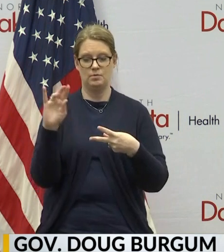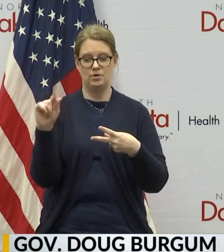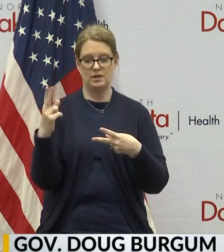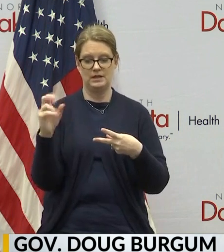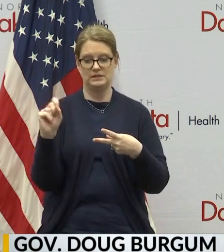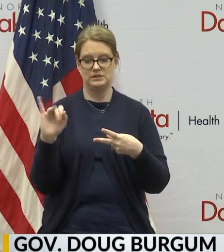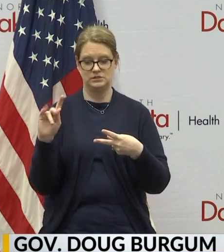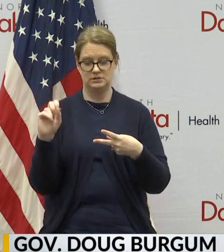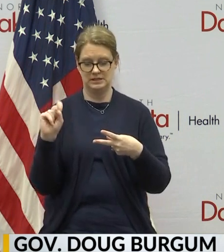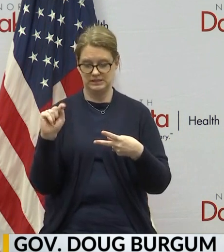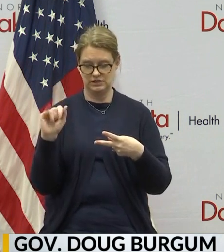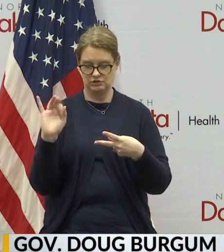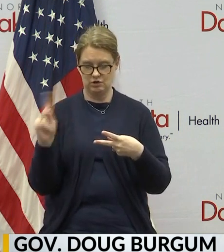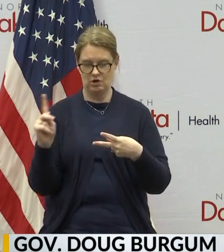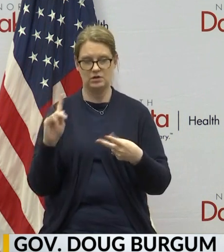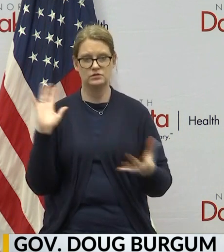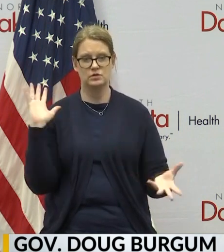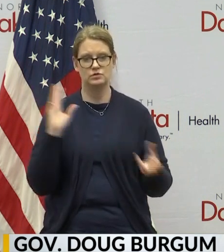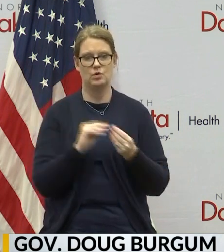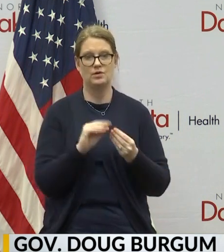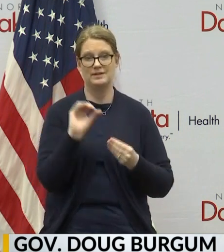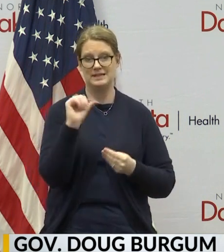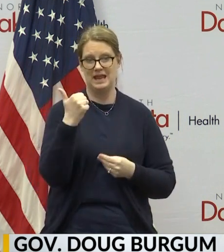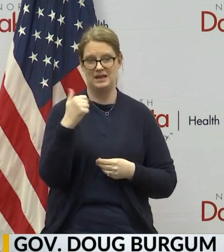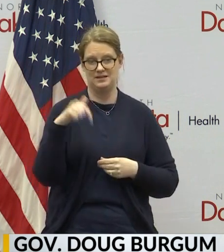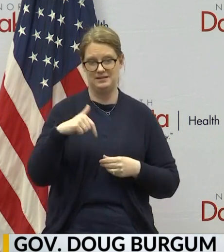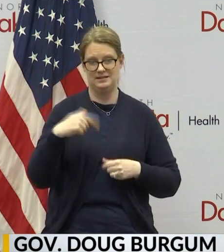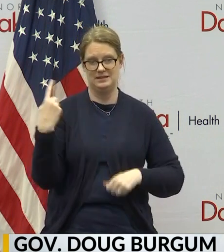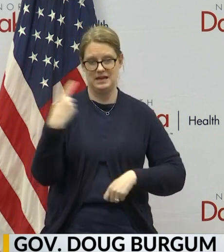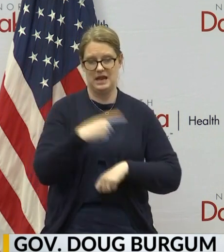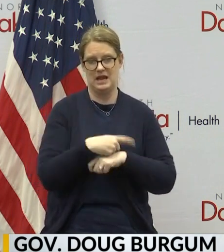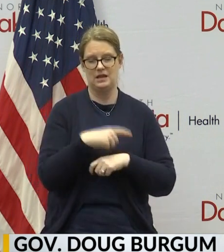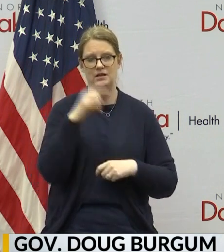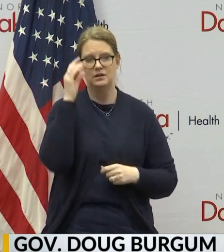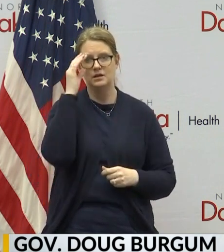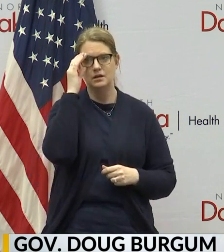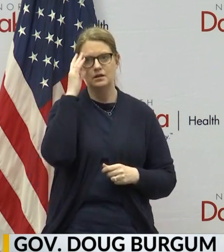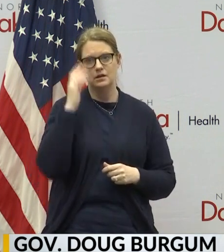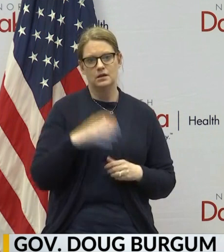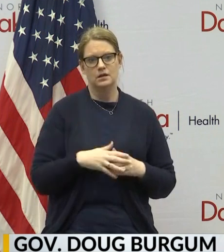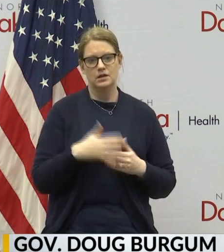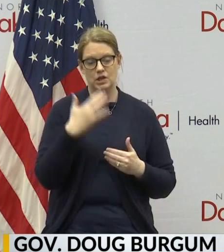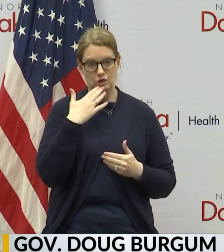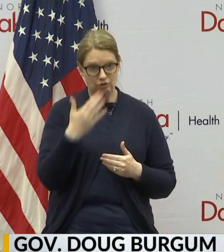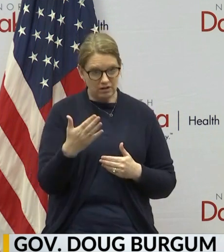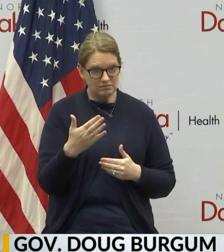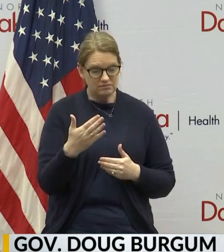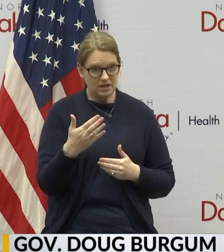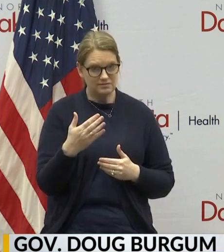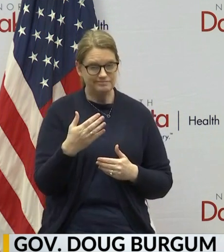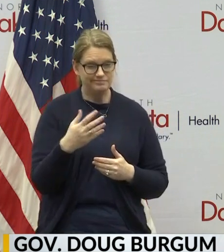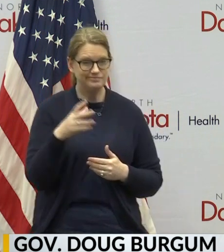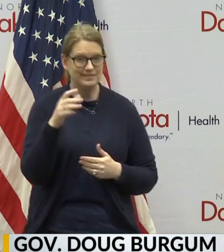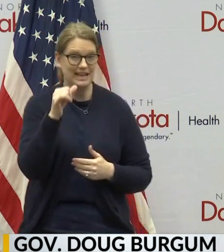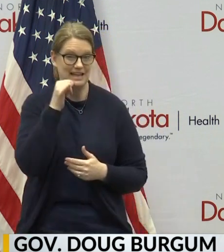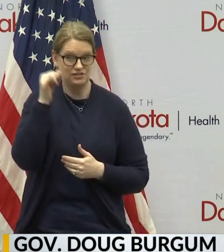CORONAVIRUS DISEASE OR COVID-19, THREE EACH FROM KASS AND MORTON COUNTY AND BURLY AND STARK COUNTIES BRINGING US TO A TOTAL